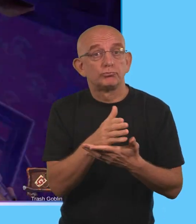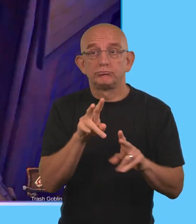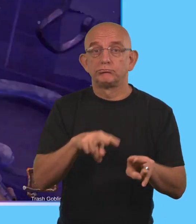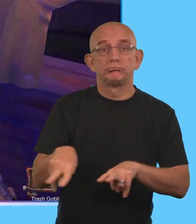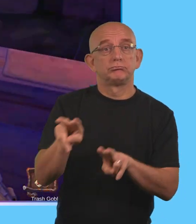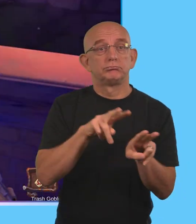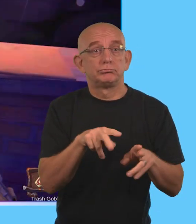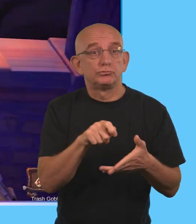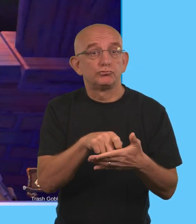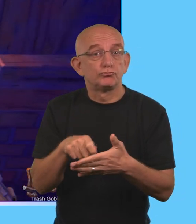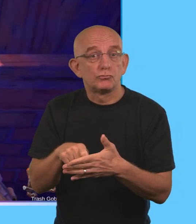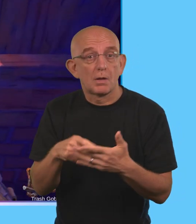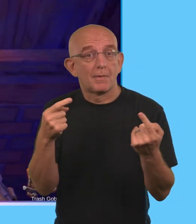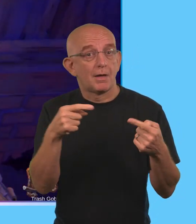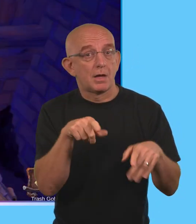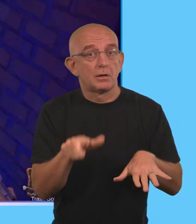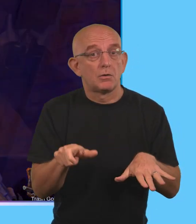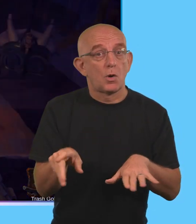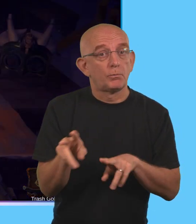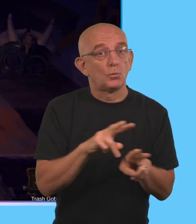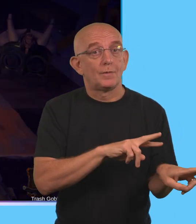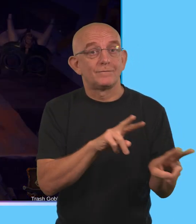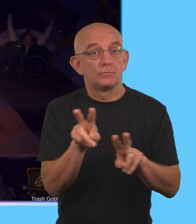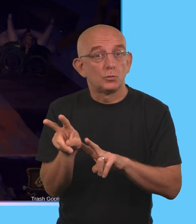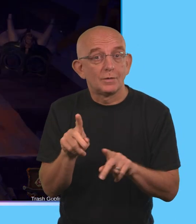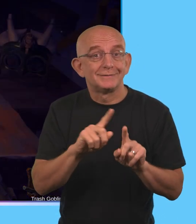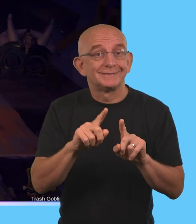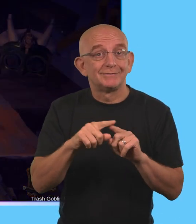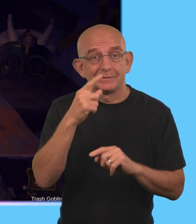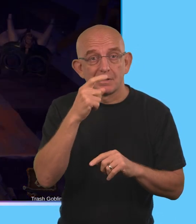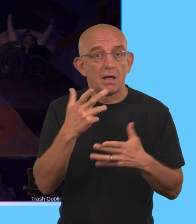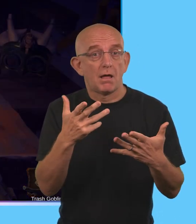The player can navigate their shop with the arrow keys, whilst controlling camera movement,